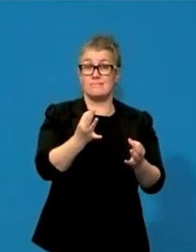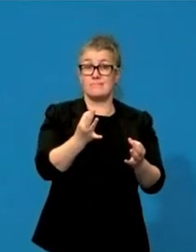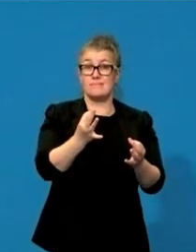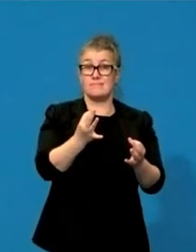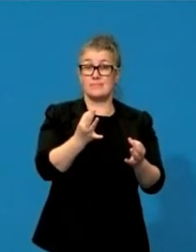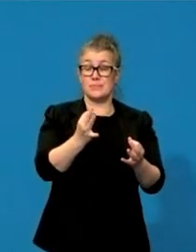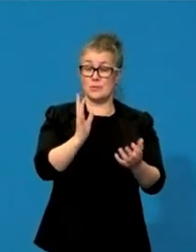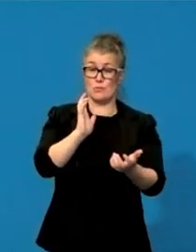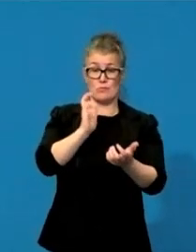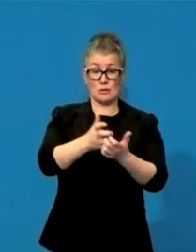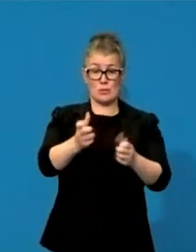and for proper help within a remote community.